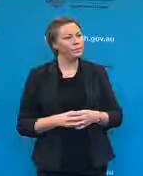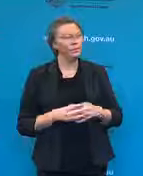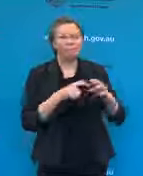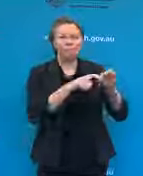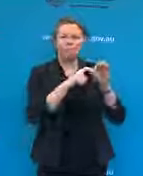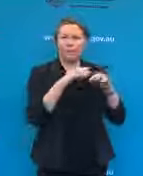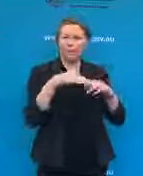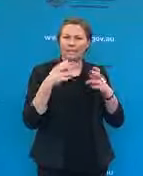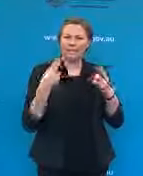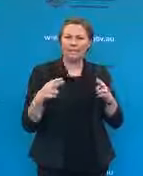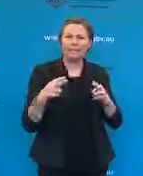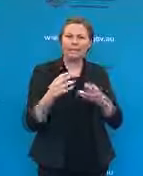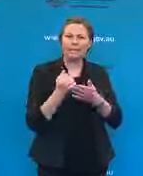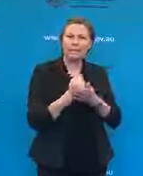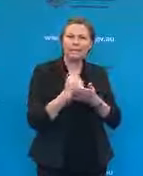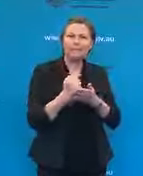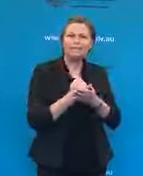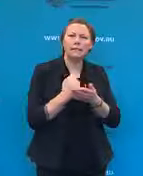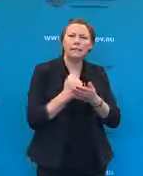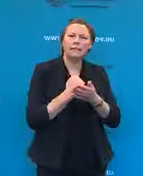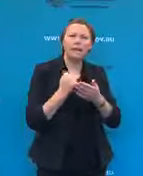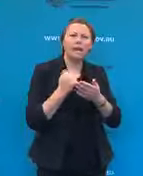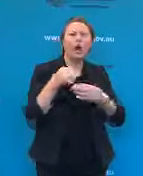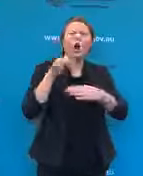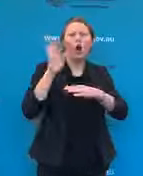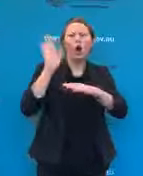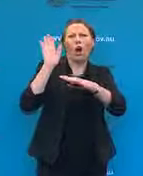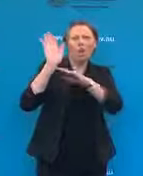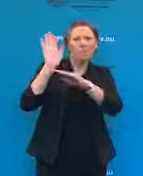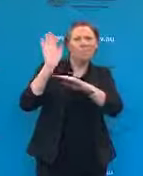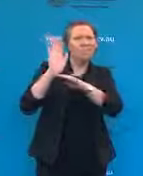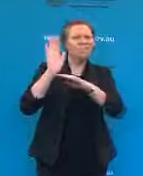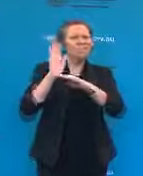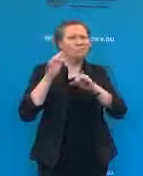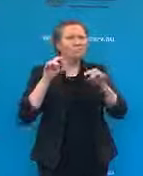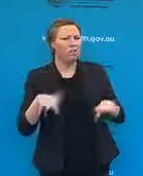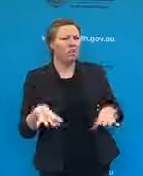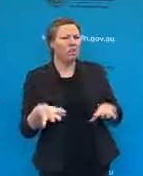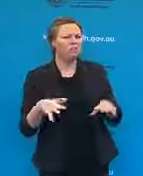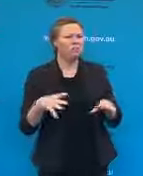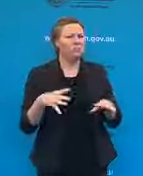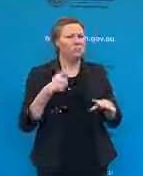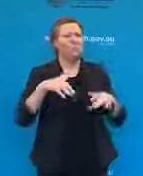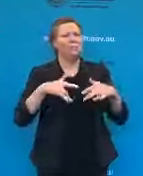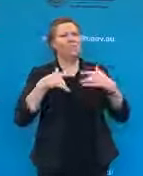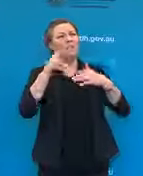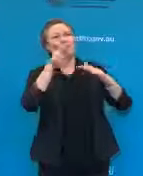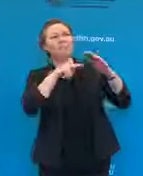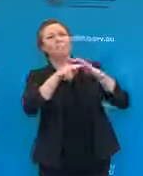Estimated death rate - internationally? Reporter: Internationally and nationally. At the moment I still think the